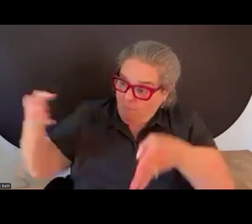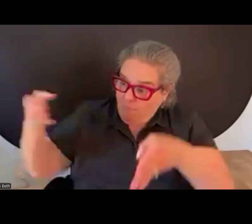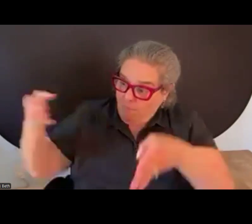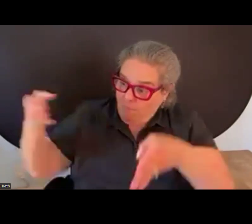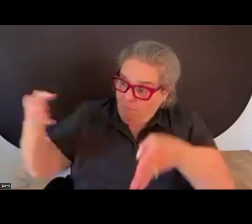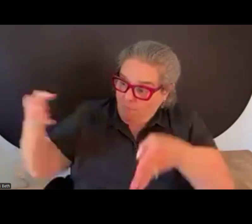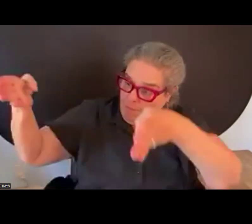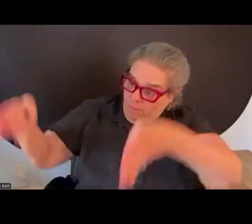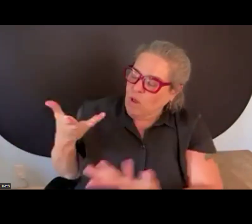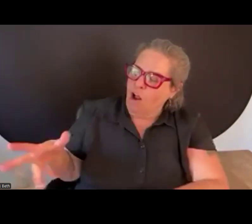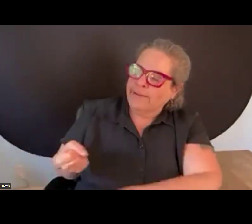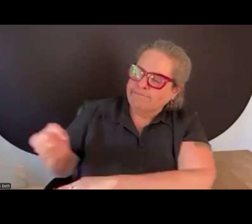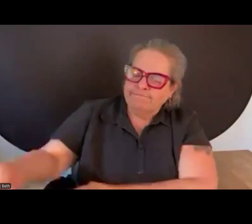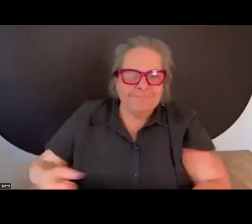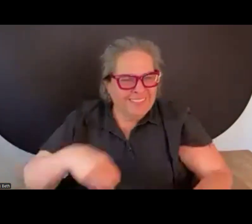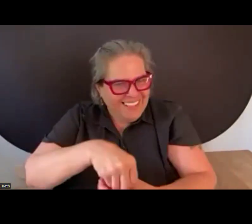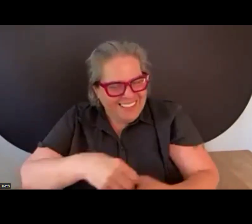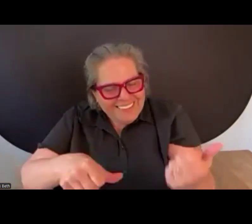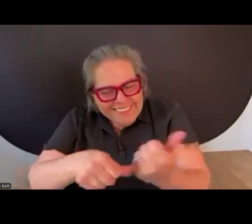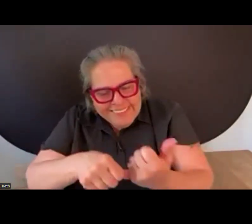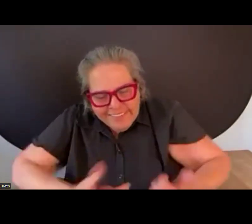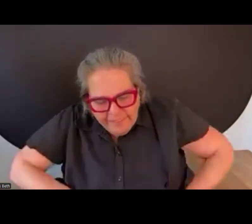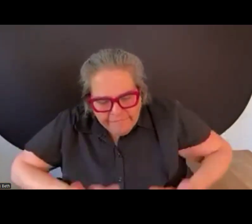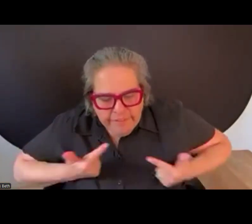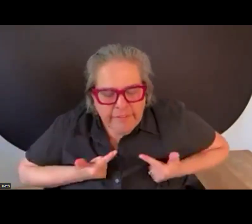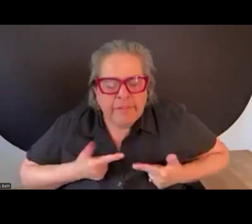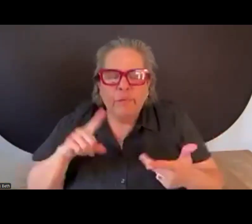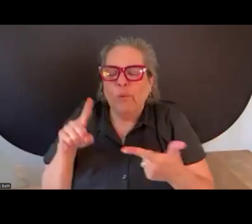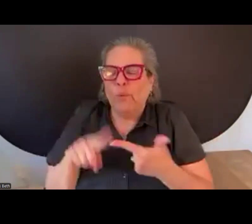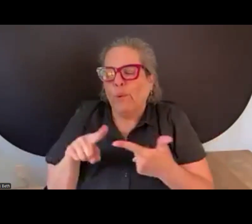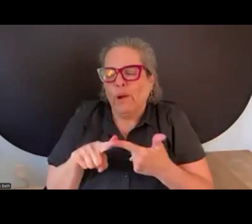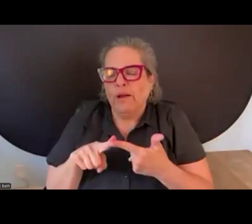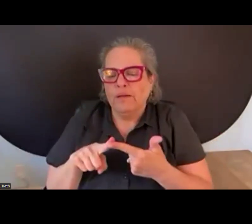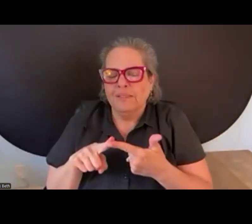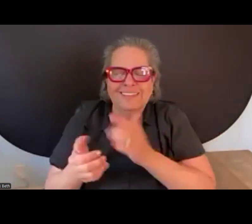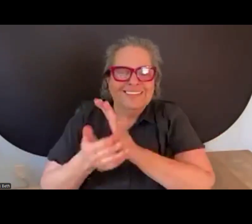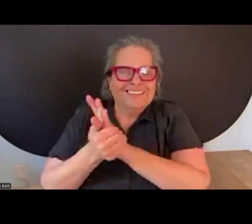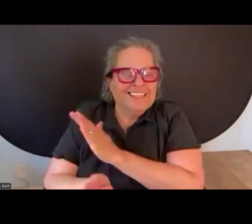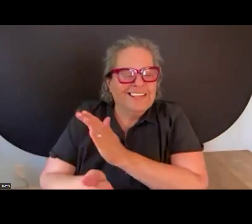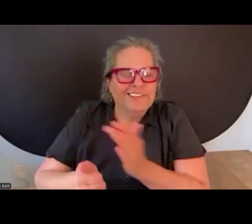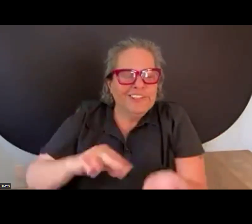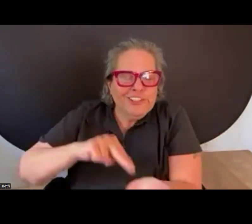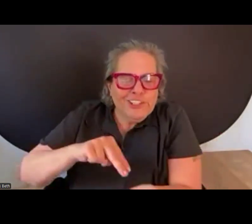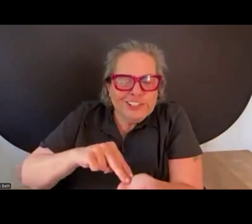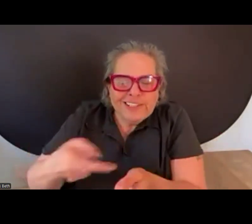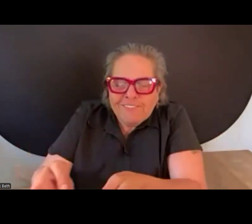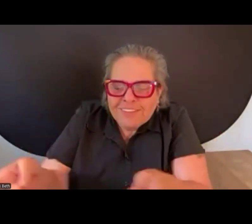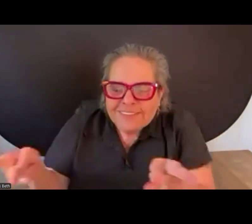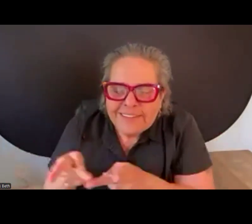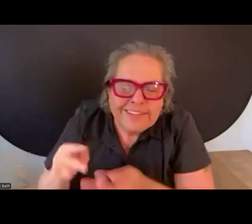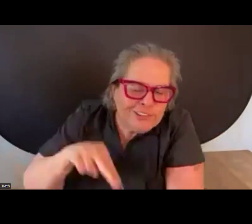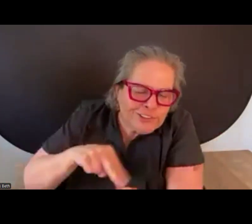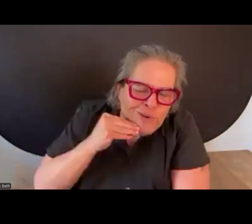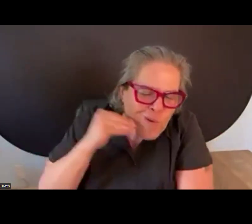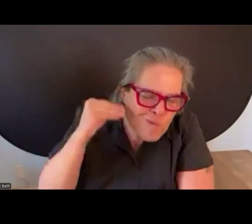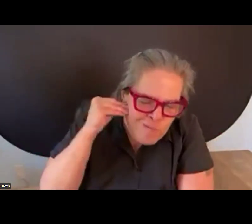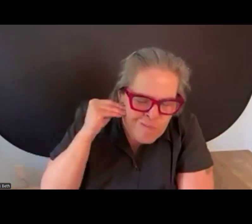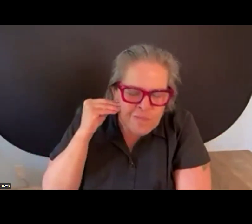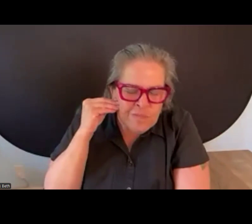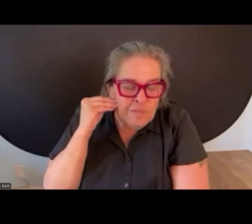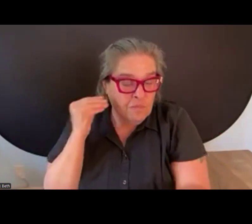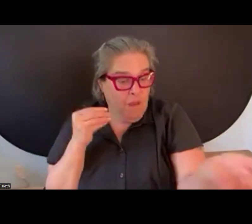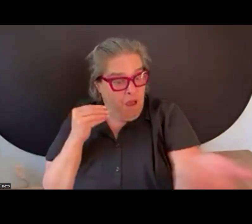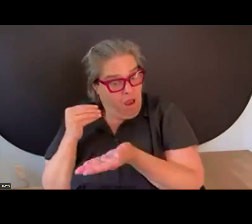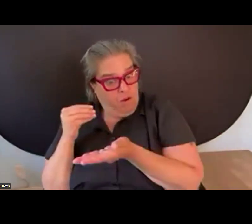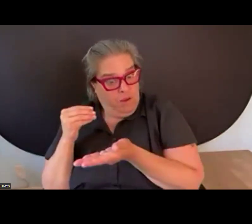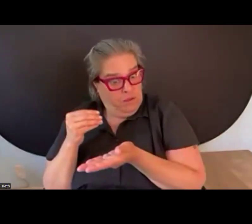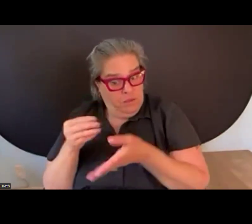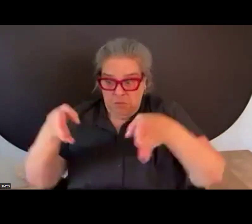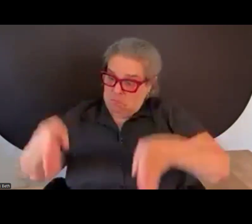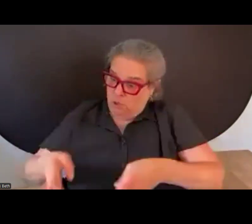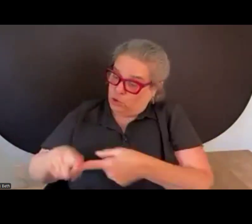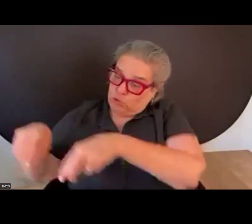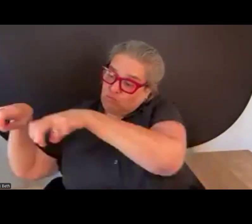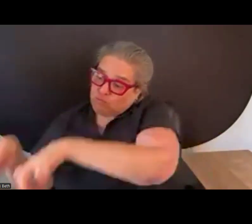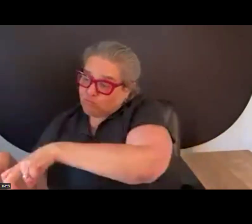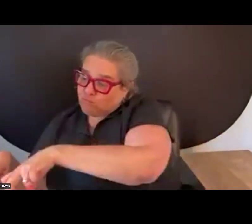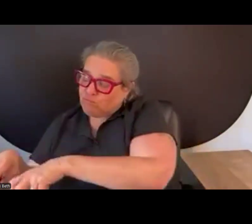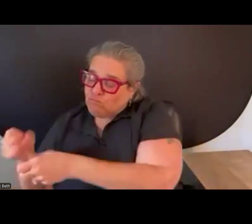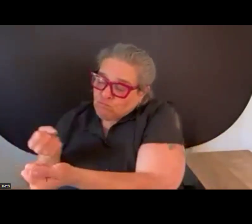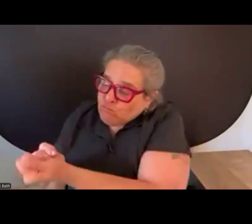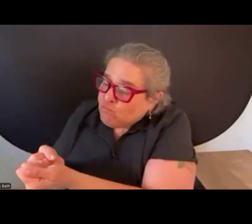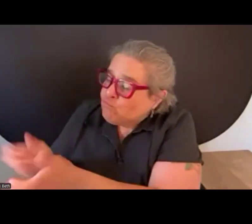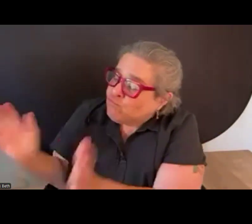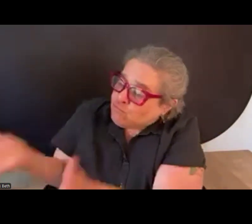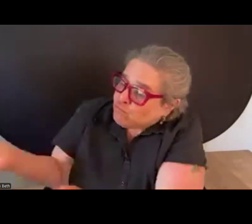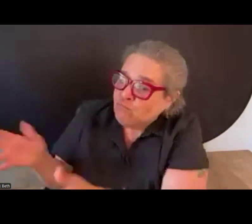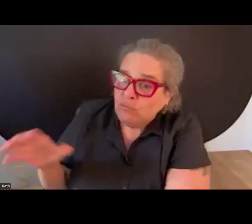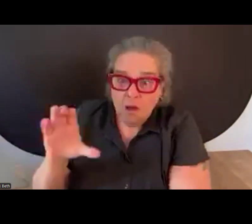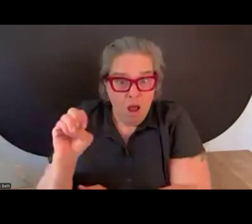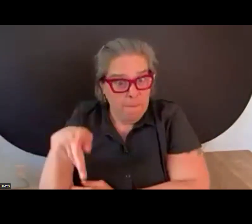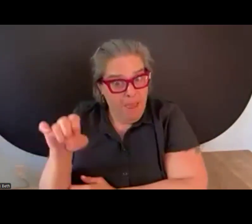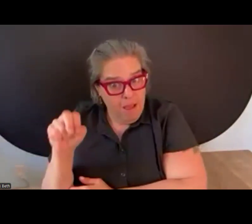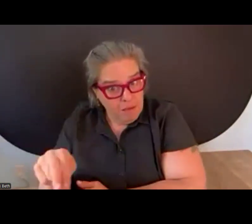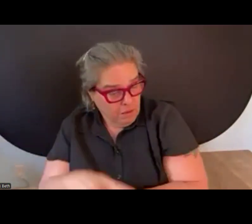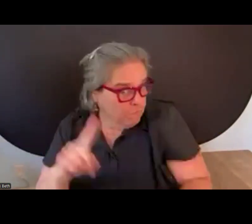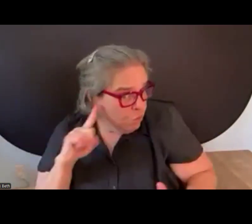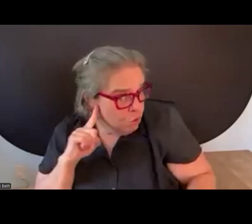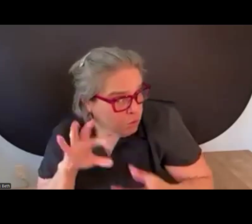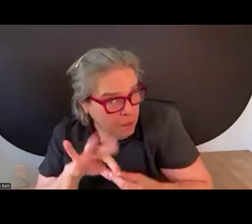So I'm assuming if somebody is living in an assisted living or a skilled nursing facility, do you have any thoughts or experience with people hiring a companion to go into those facilities?